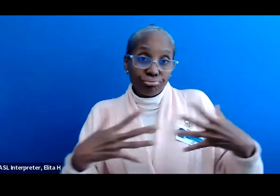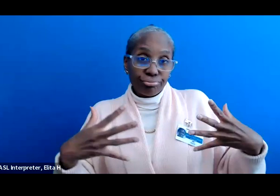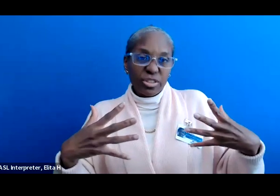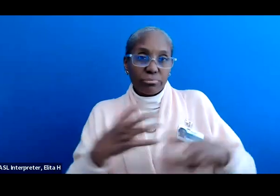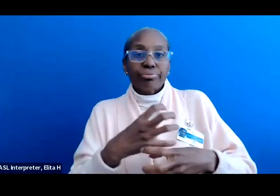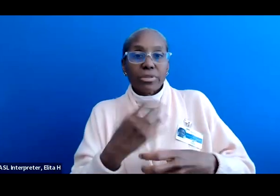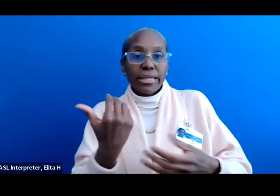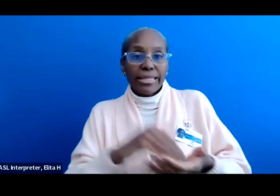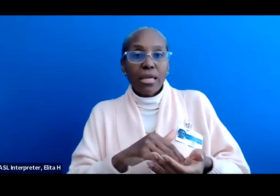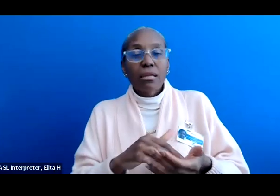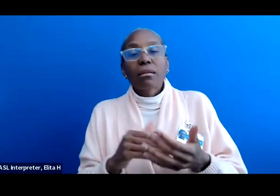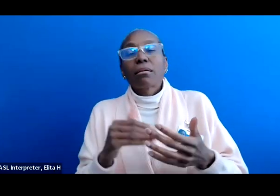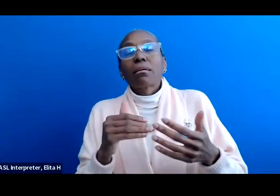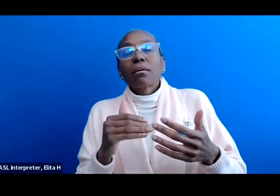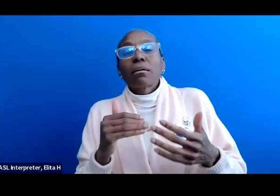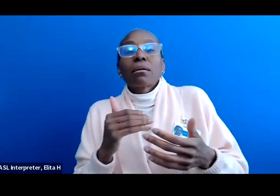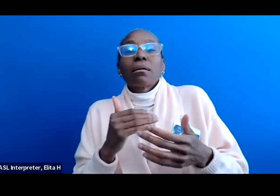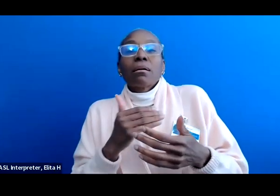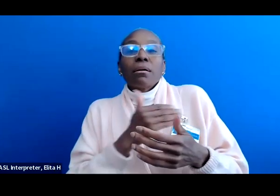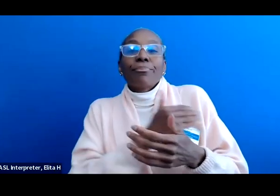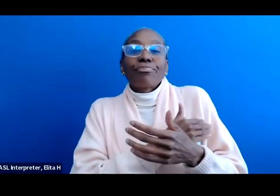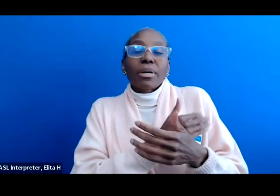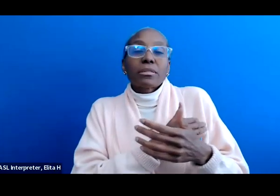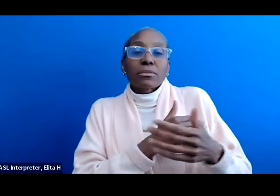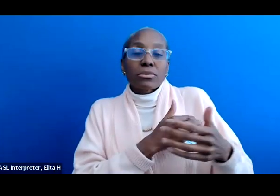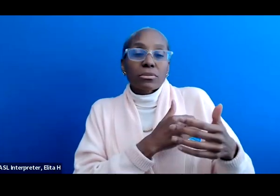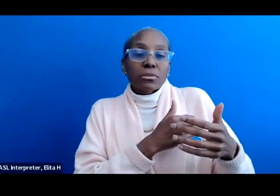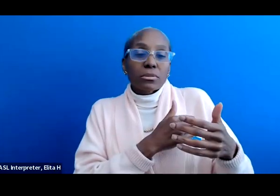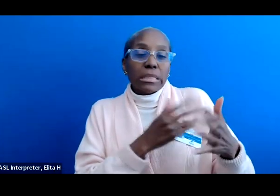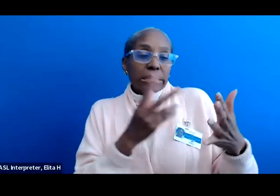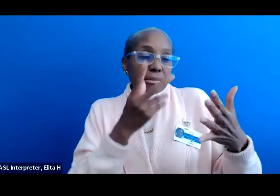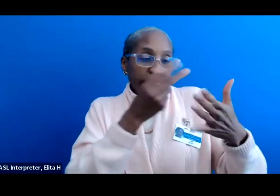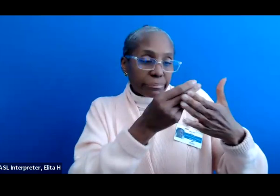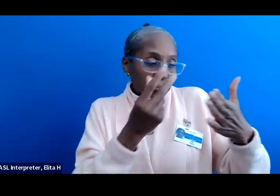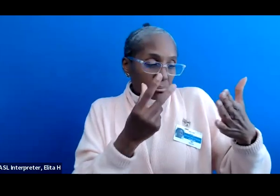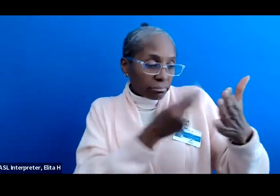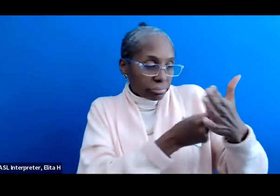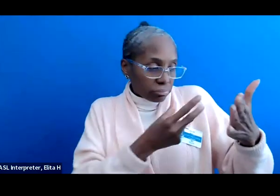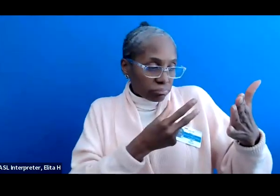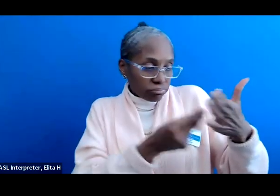they have little tiny injections that go in different spots in the muscles and then that muscle grows back.